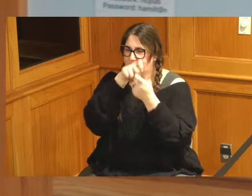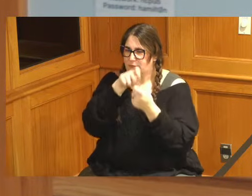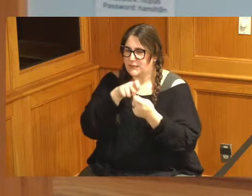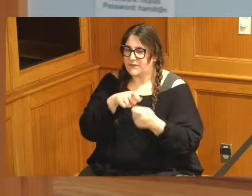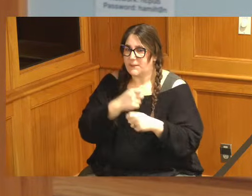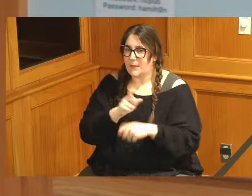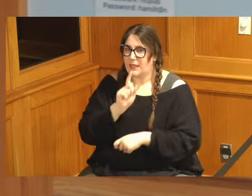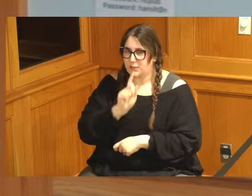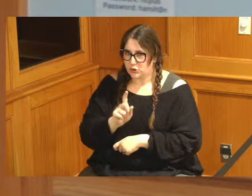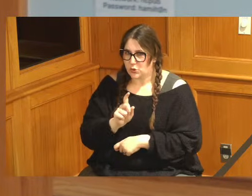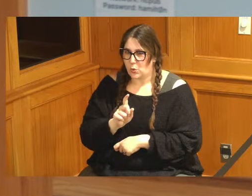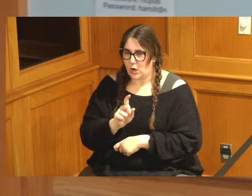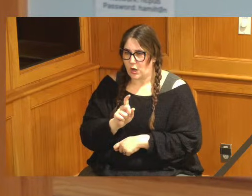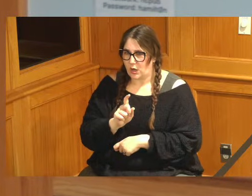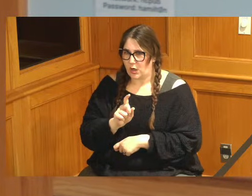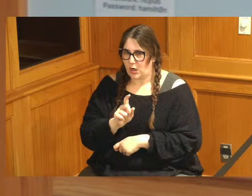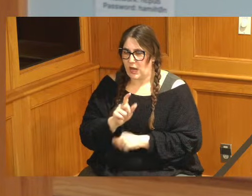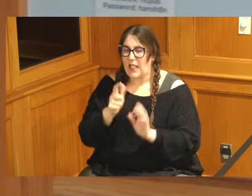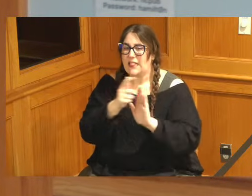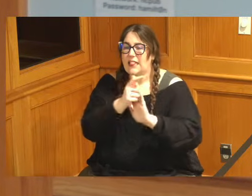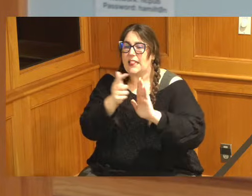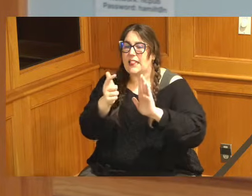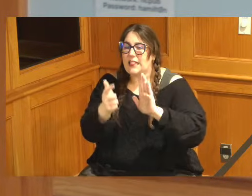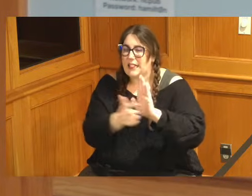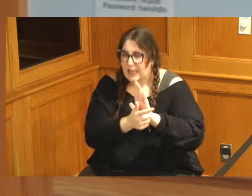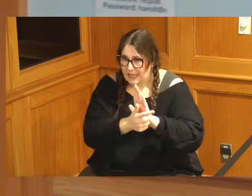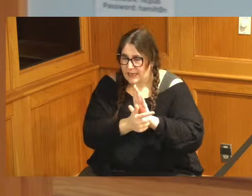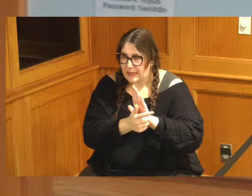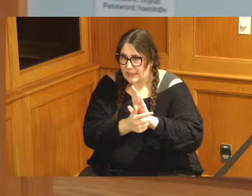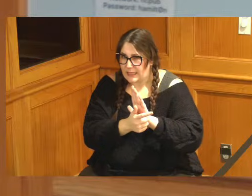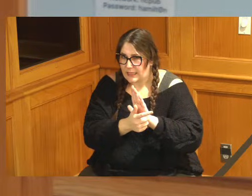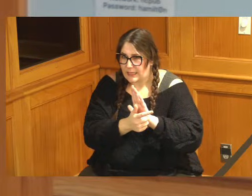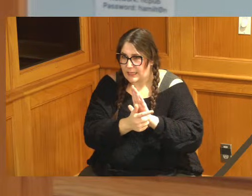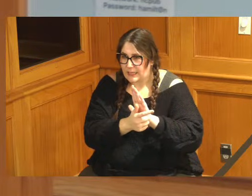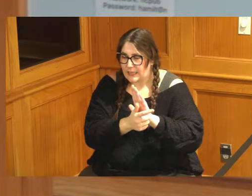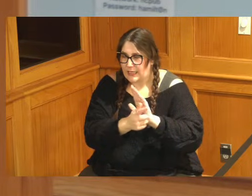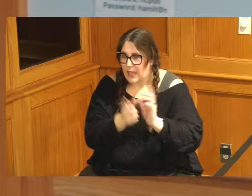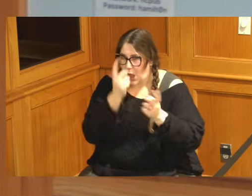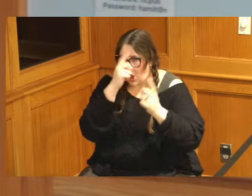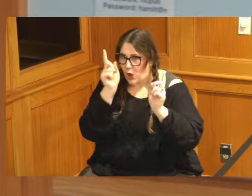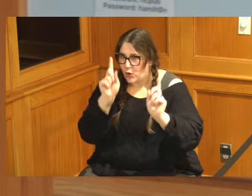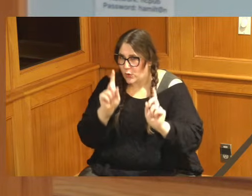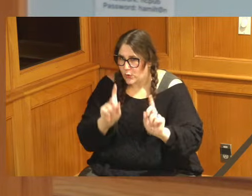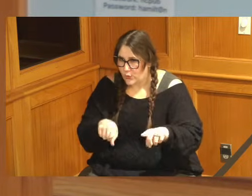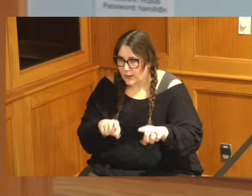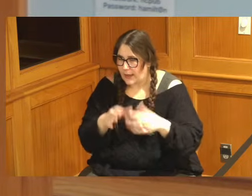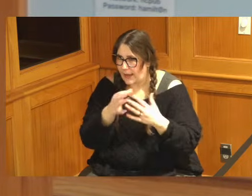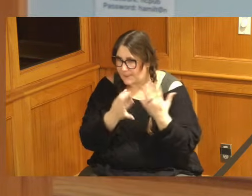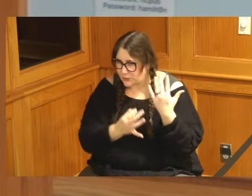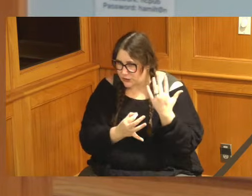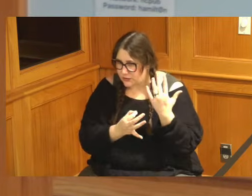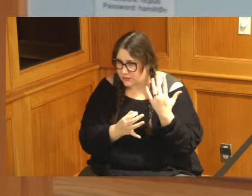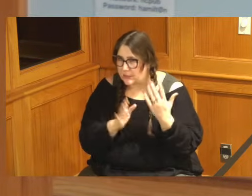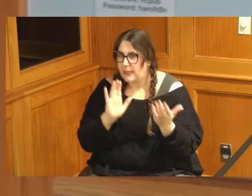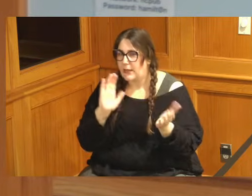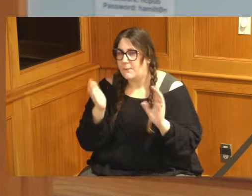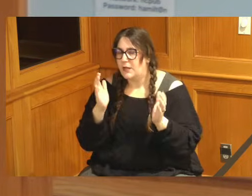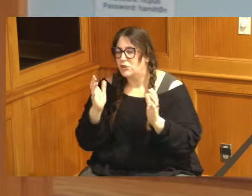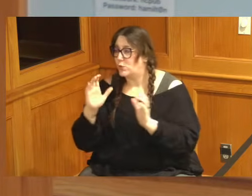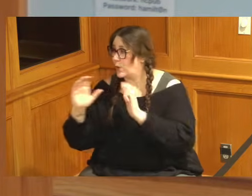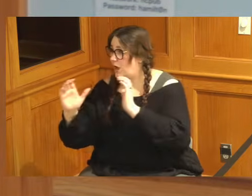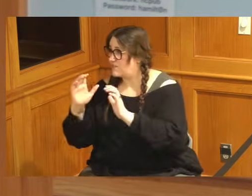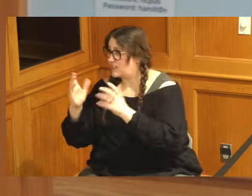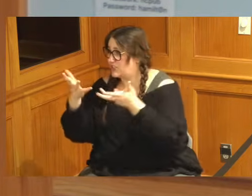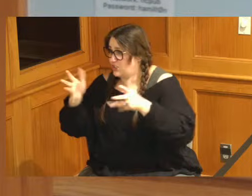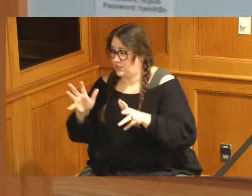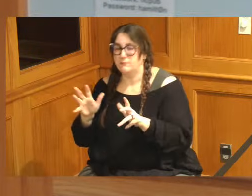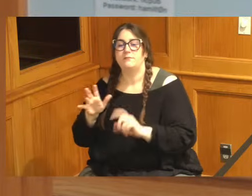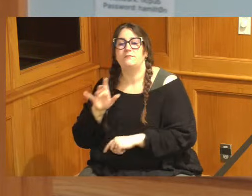this is a essentially a legally binding option as opposed to one that's conversation. I we've every